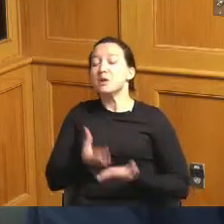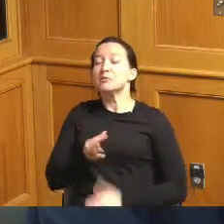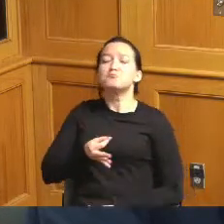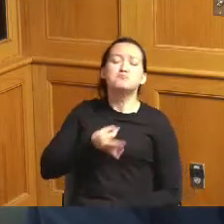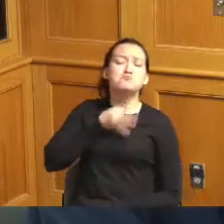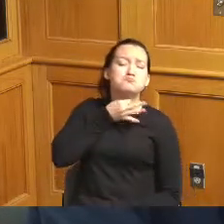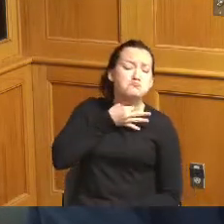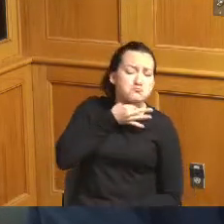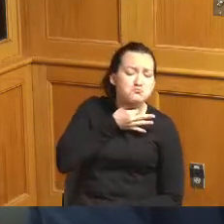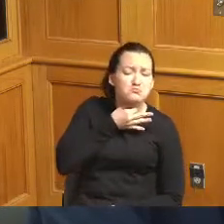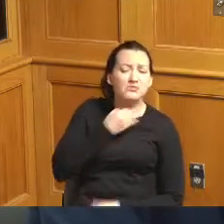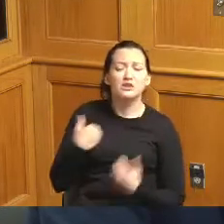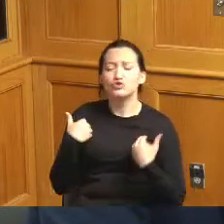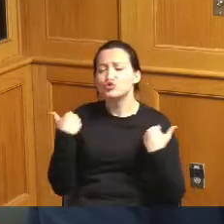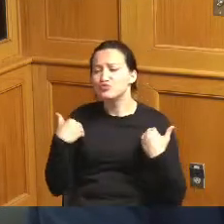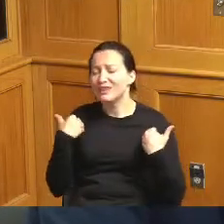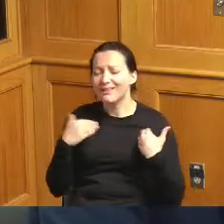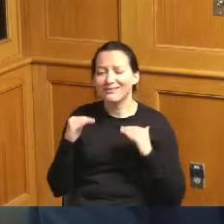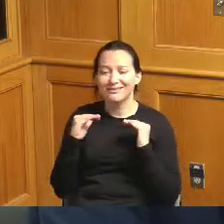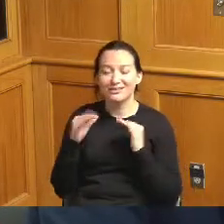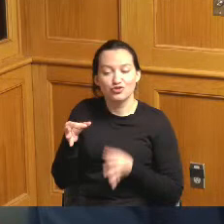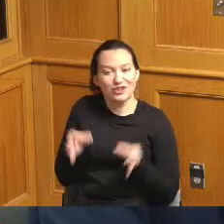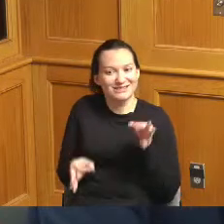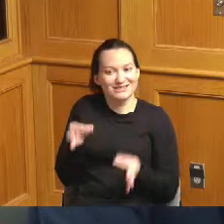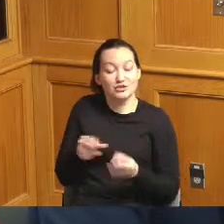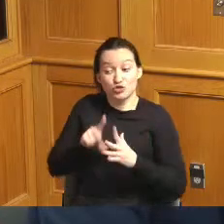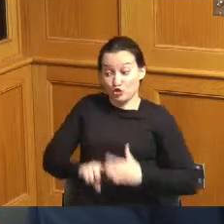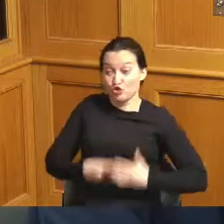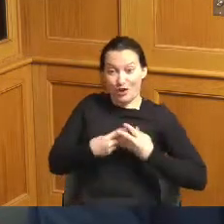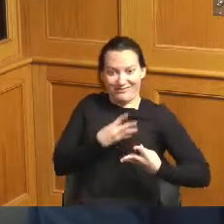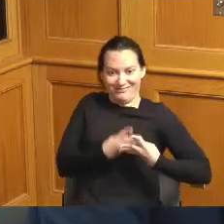the field of Juvenile Justice start in our Detention Facility and then be able